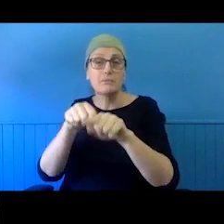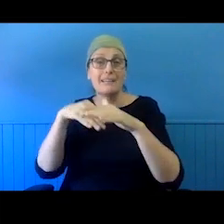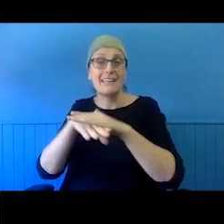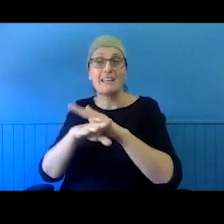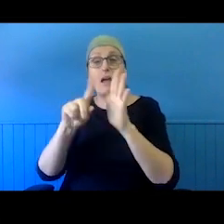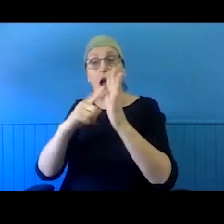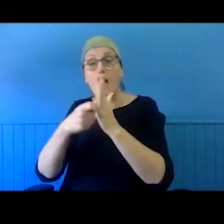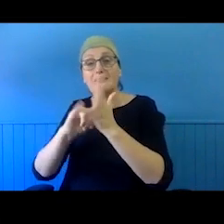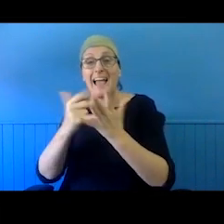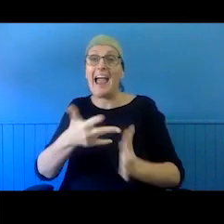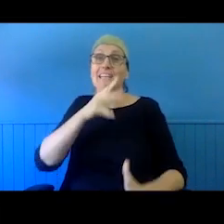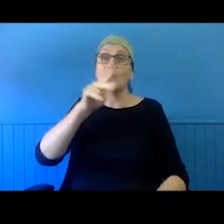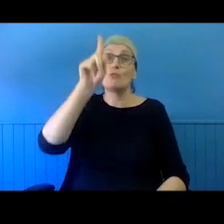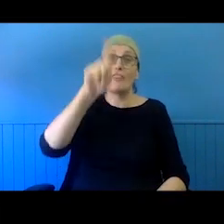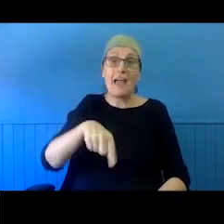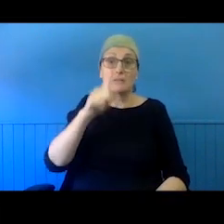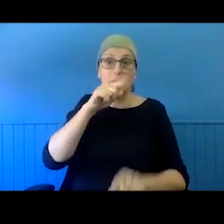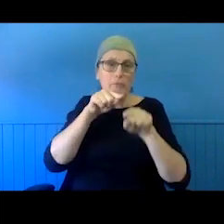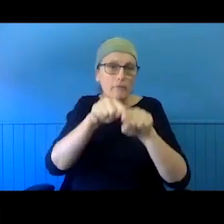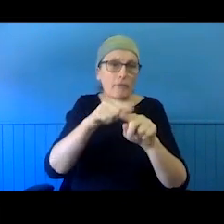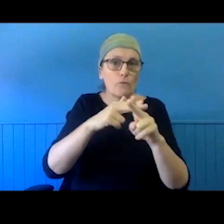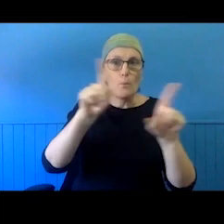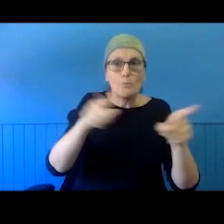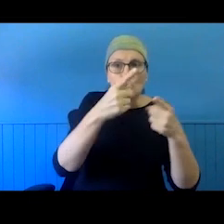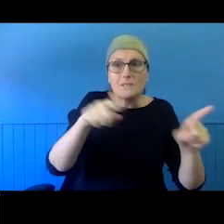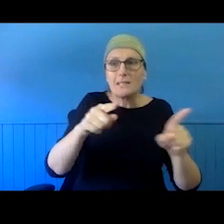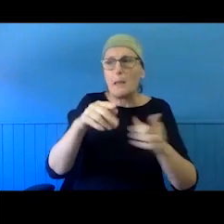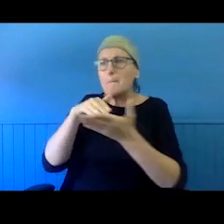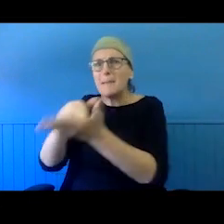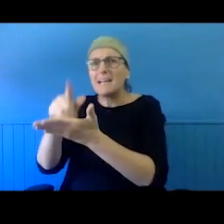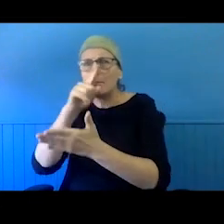people that are going on there to use these courses. But the